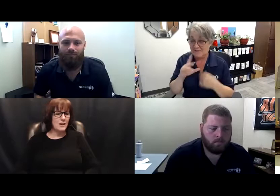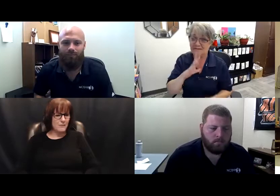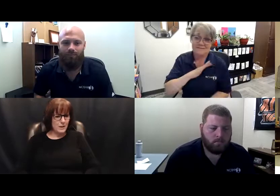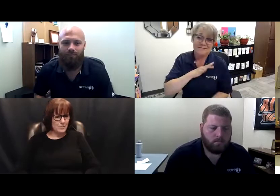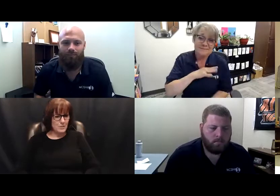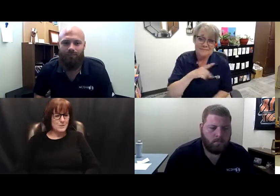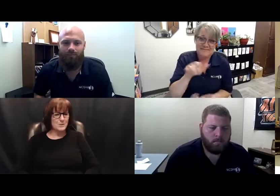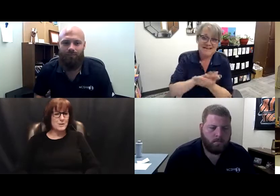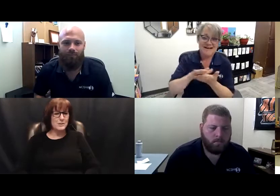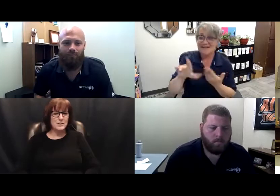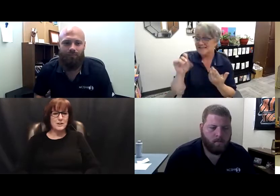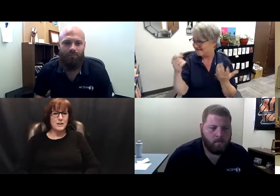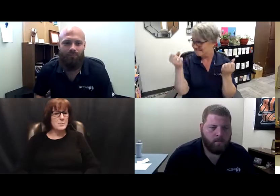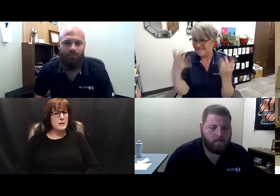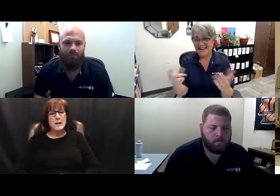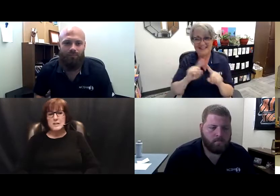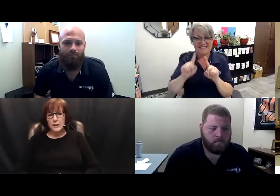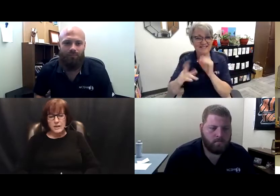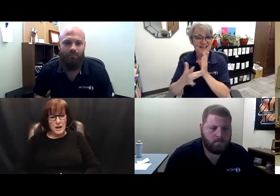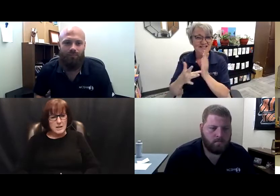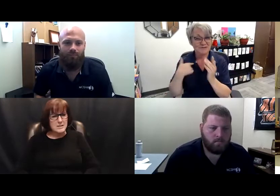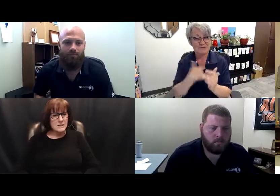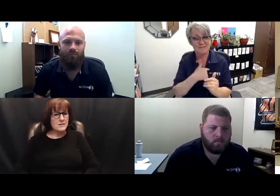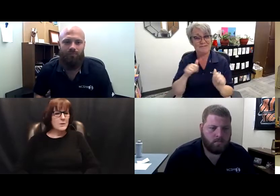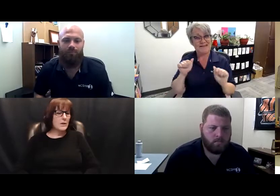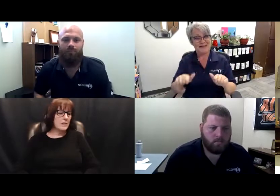available to address our needs but it's very nice we have a lot of